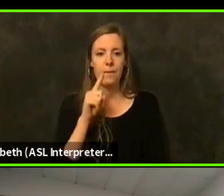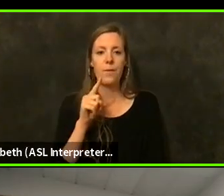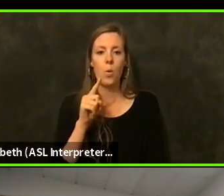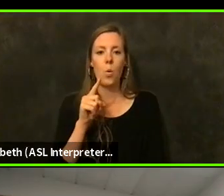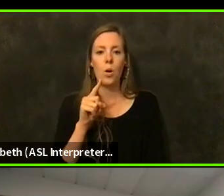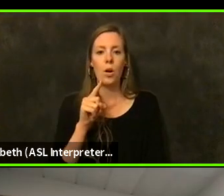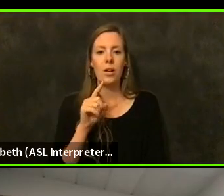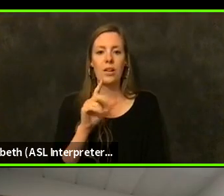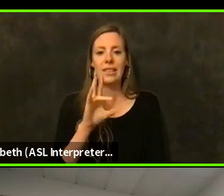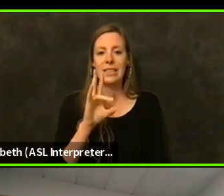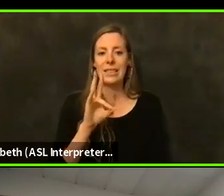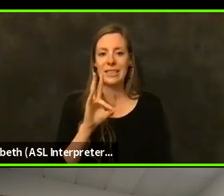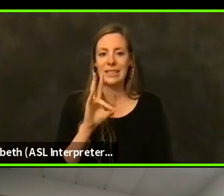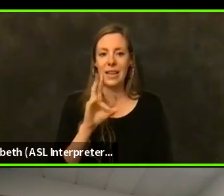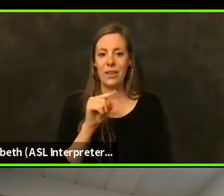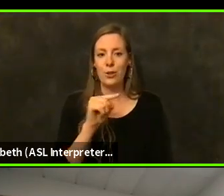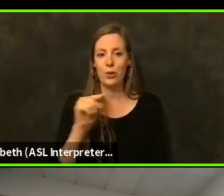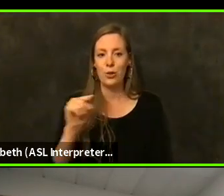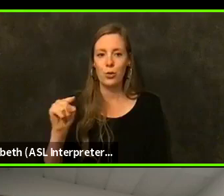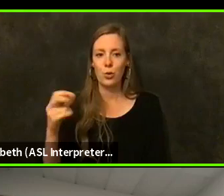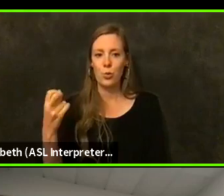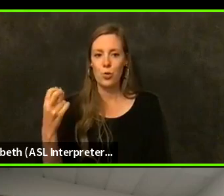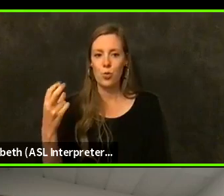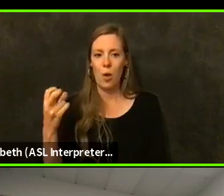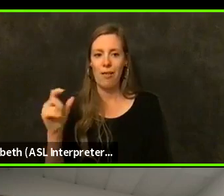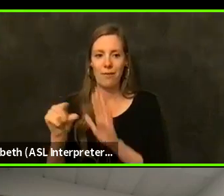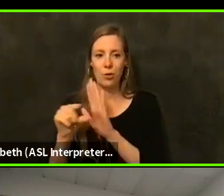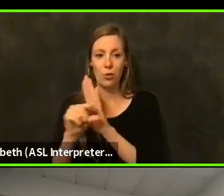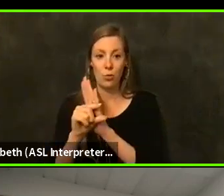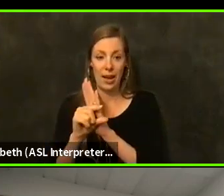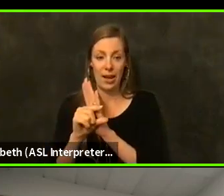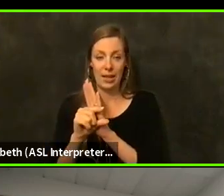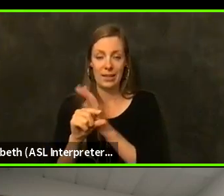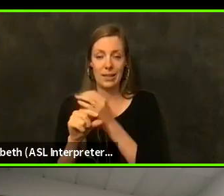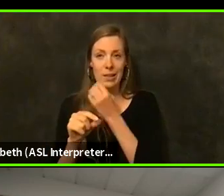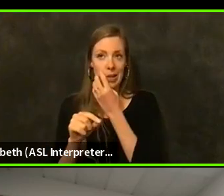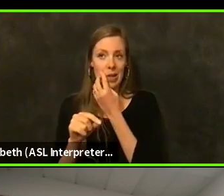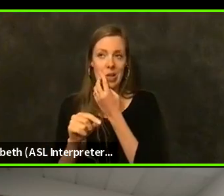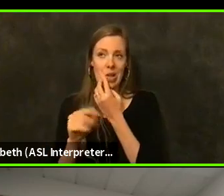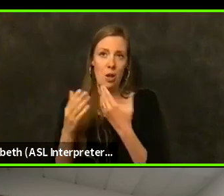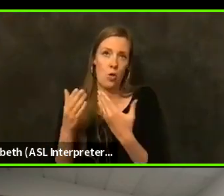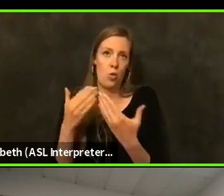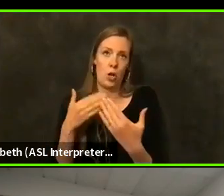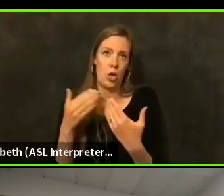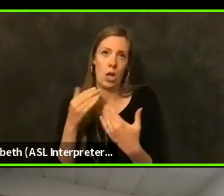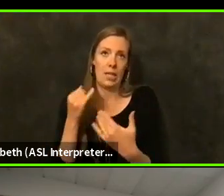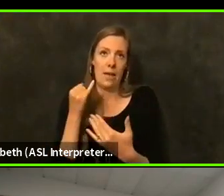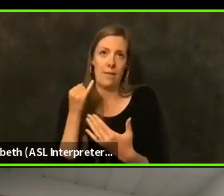seven through 12th grade, regardless of whether the school may be